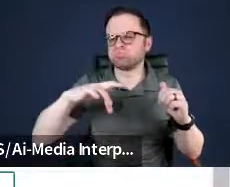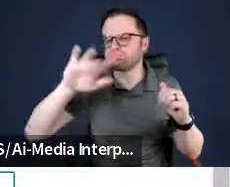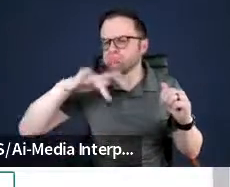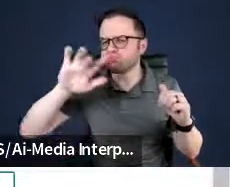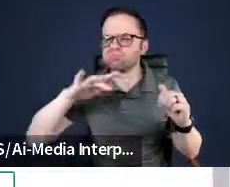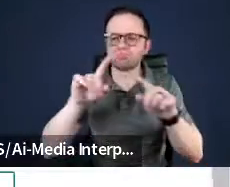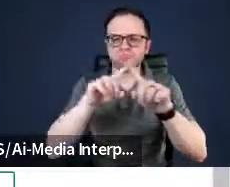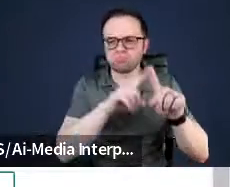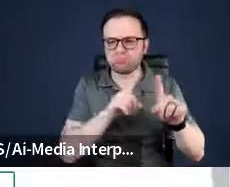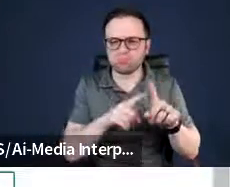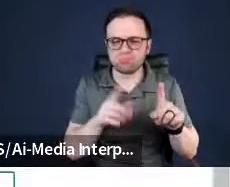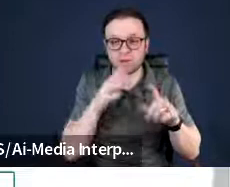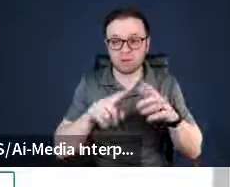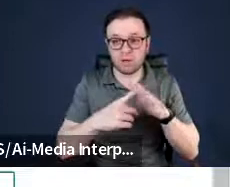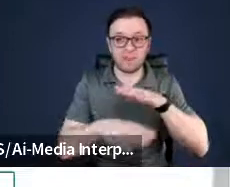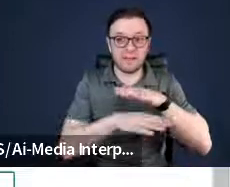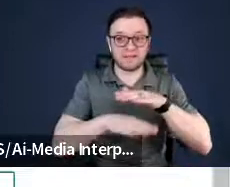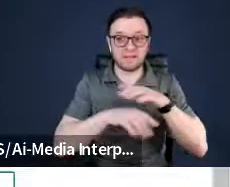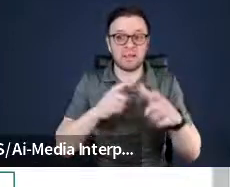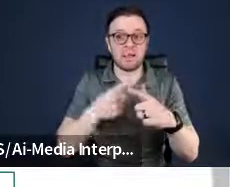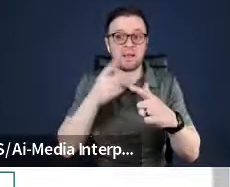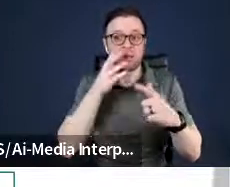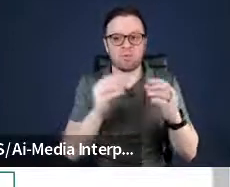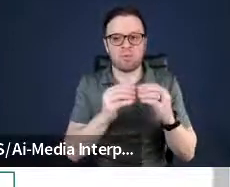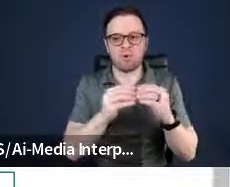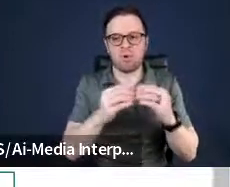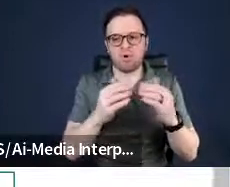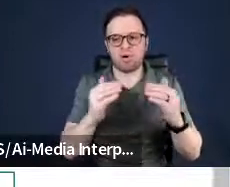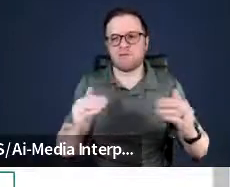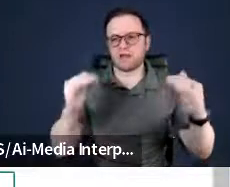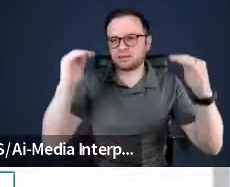will navigate through a page. We will start with the very basic and move to